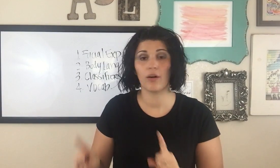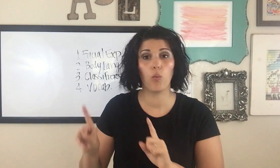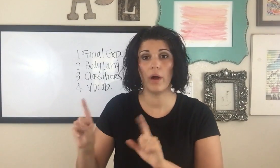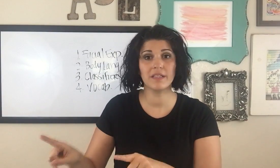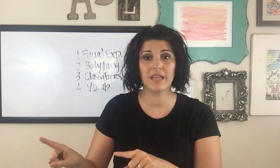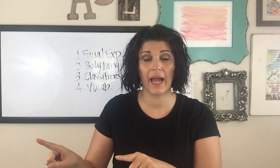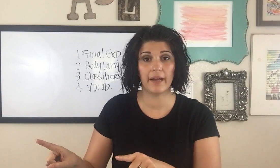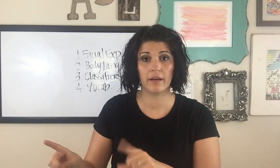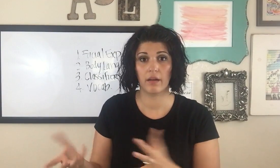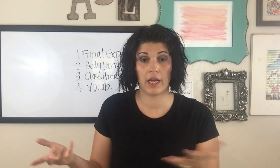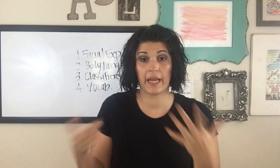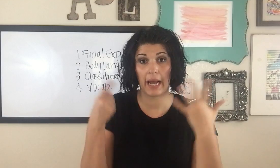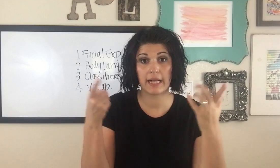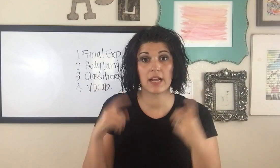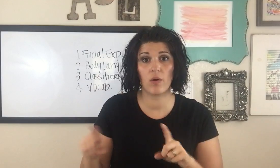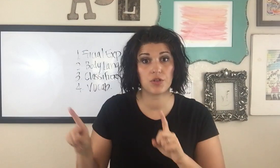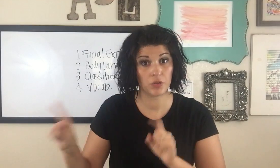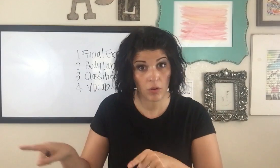I have one side and I can ask a question.